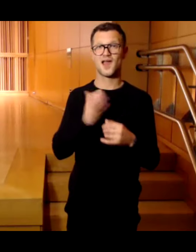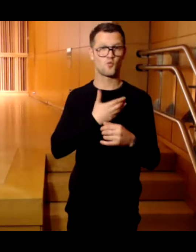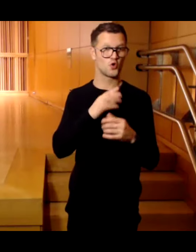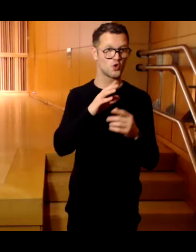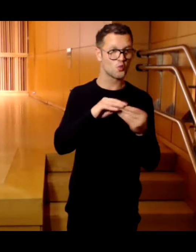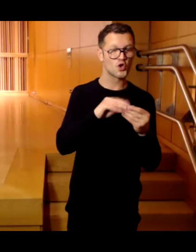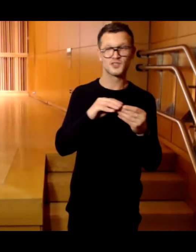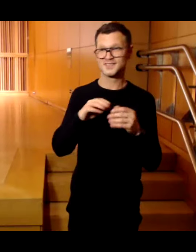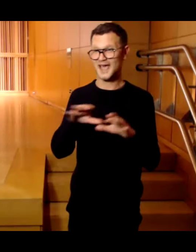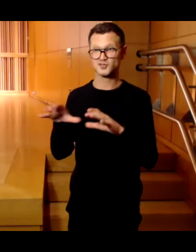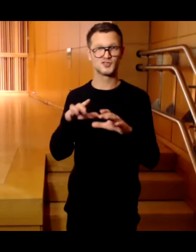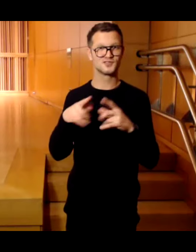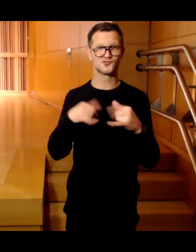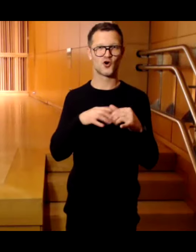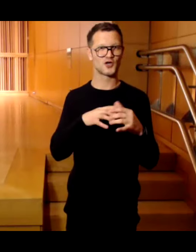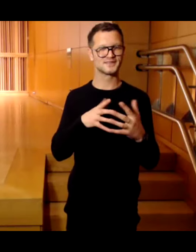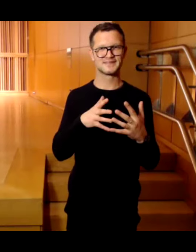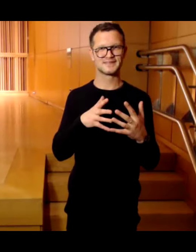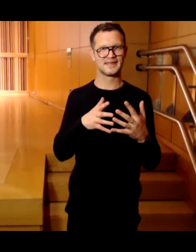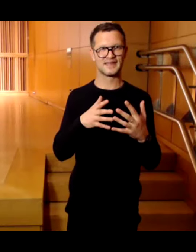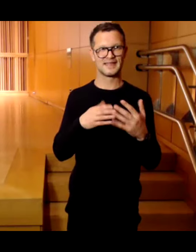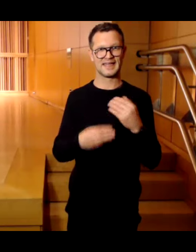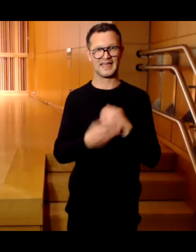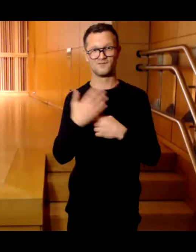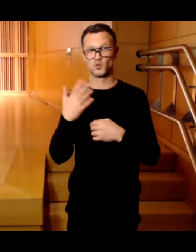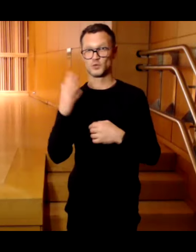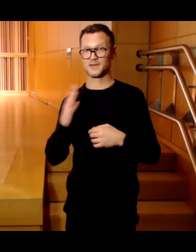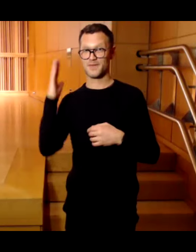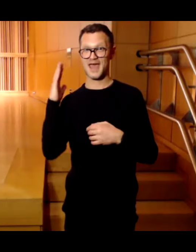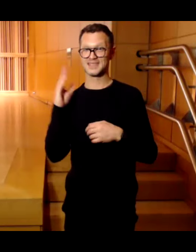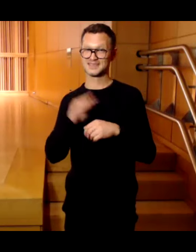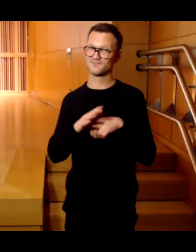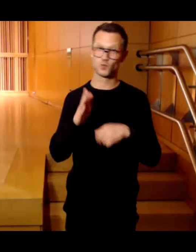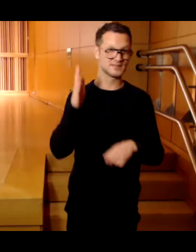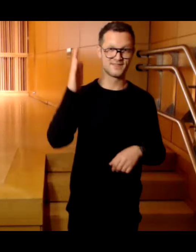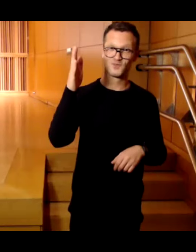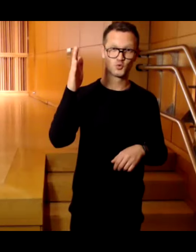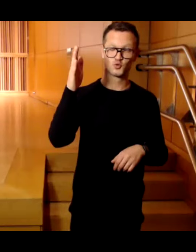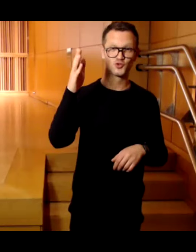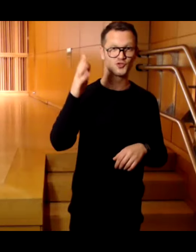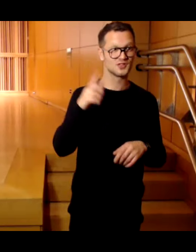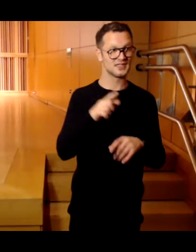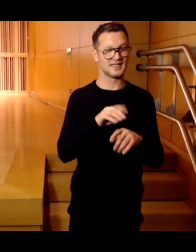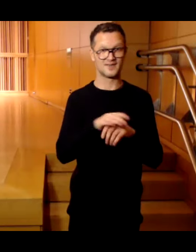With not only the past and the future. But also with those unknowable aspects of human presence.